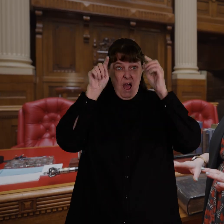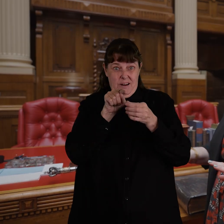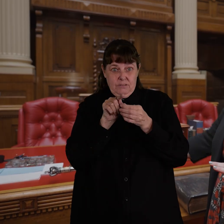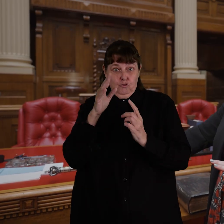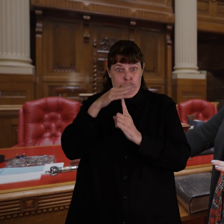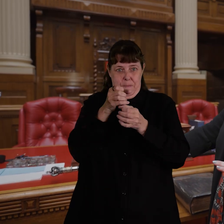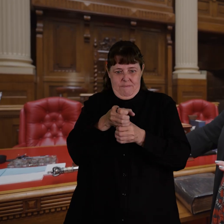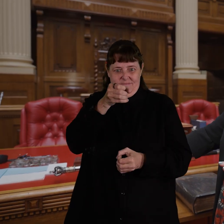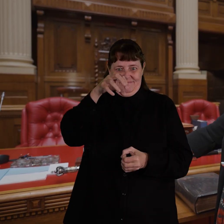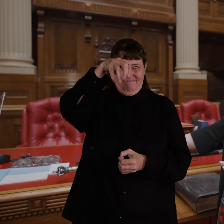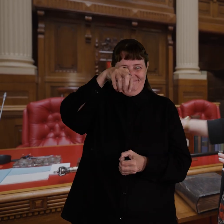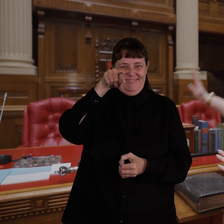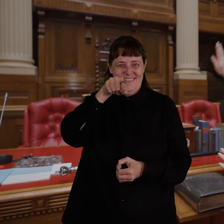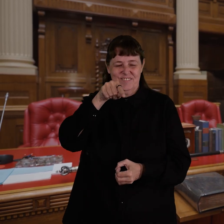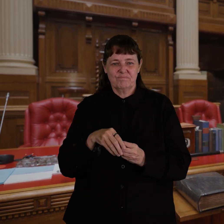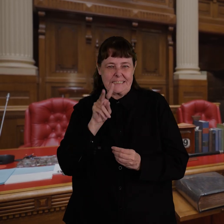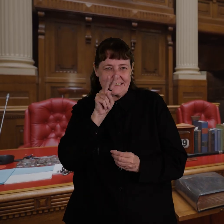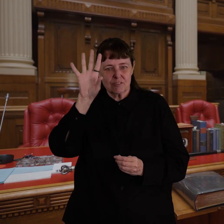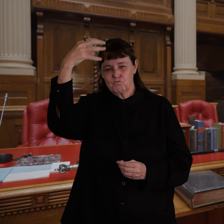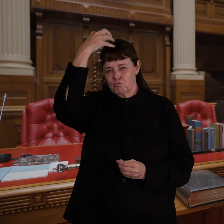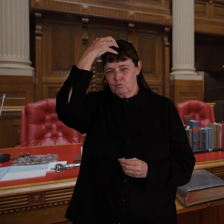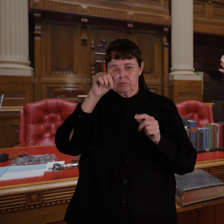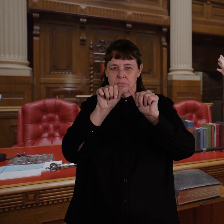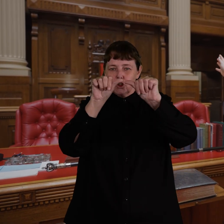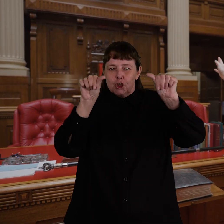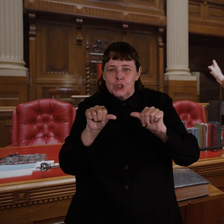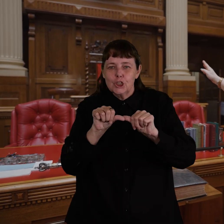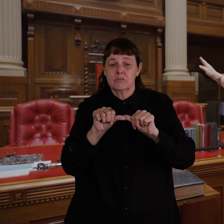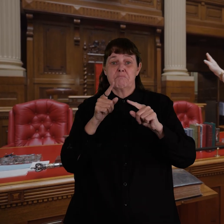in addition to the crown on the top of the Black Rod you can see the royal coat of arms with the